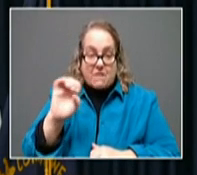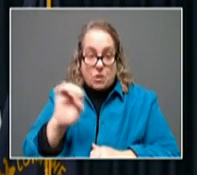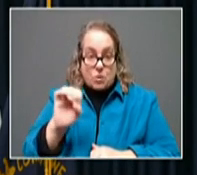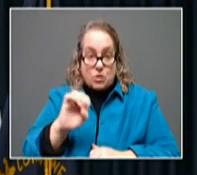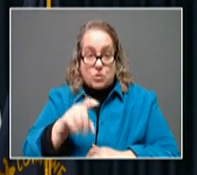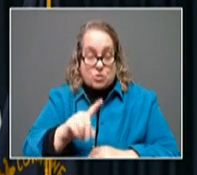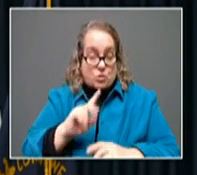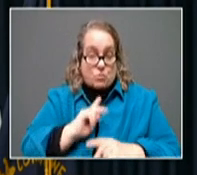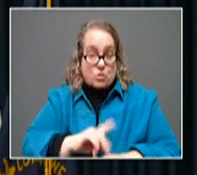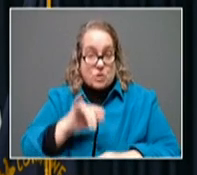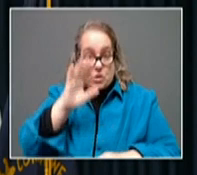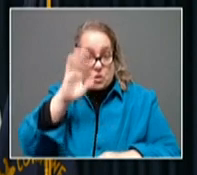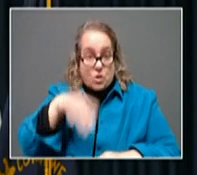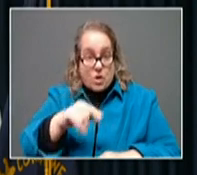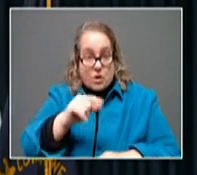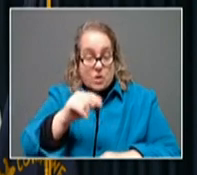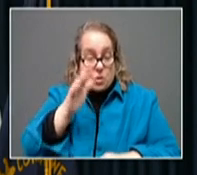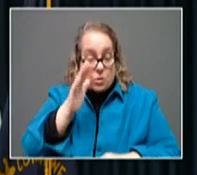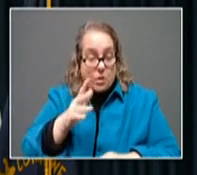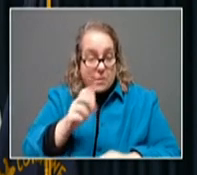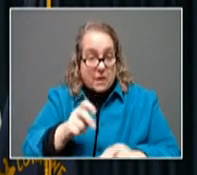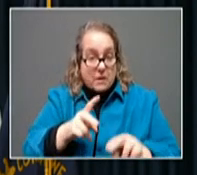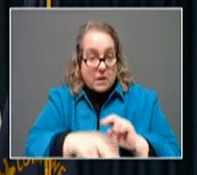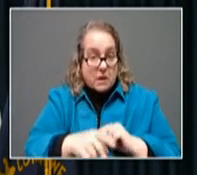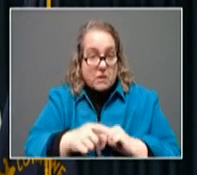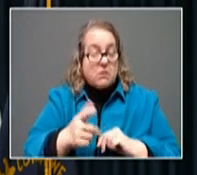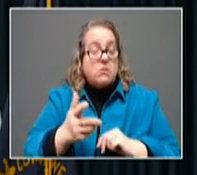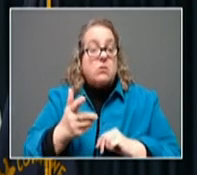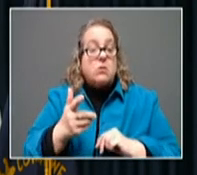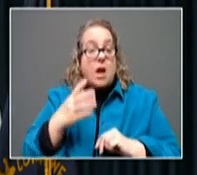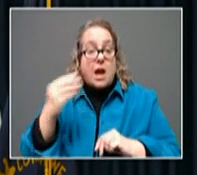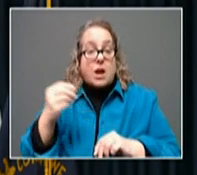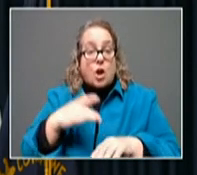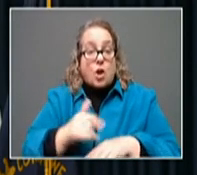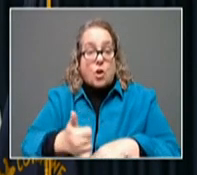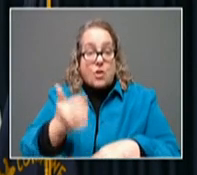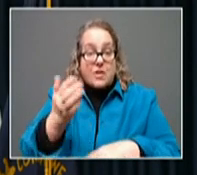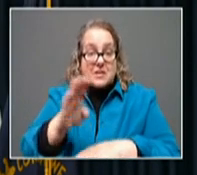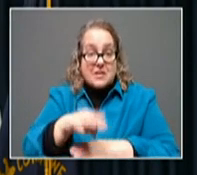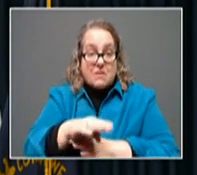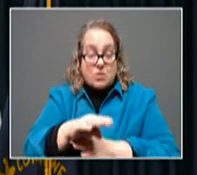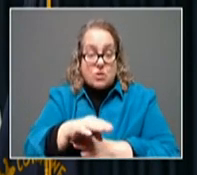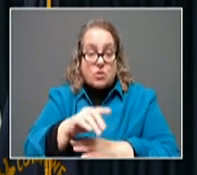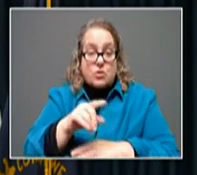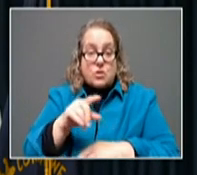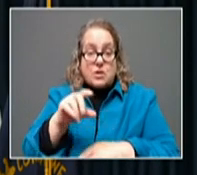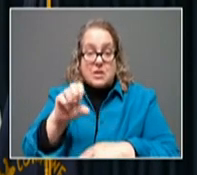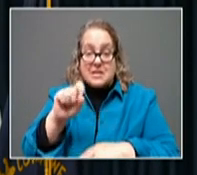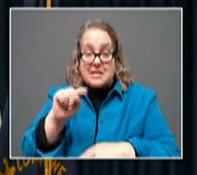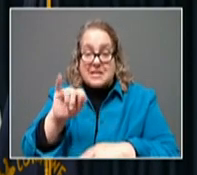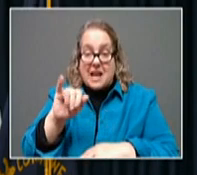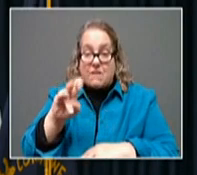elections at all. Also earlier this afternoon fibers with the statement you are one of the